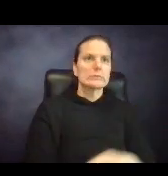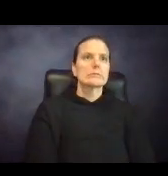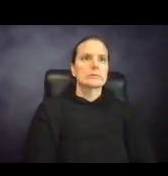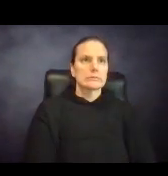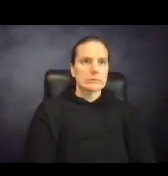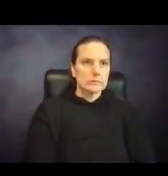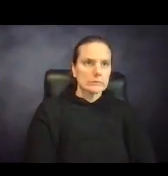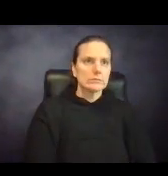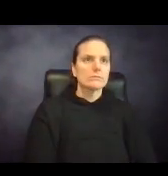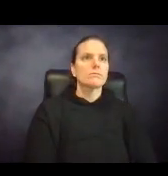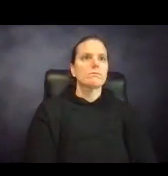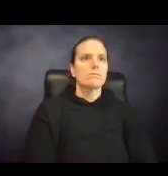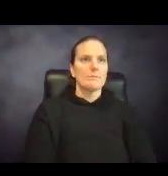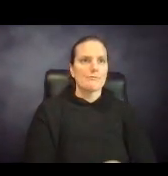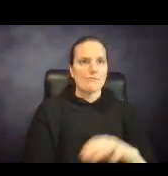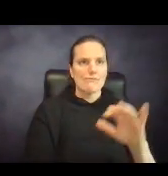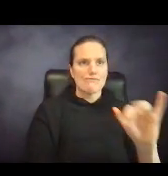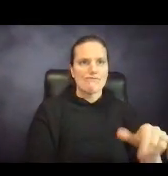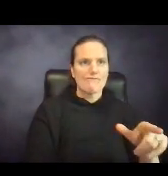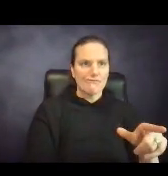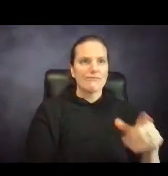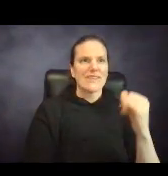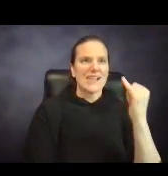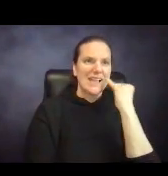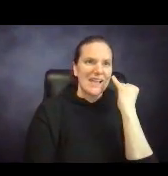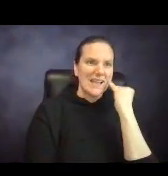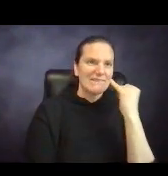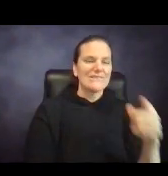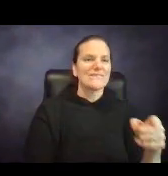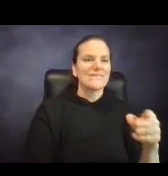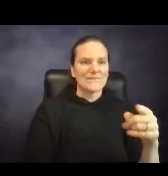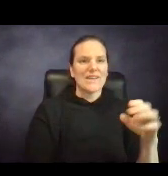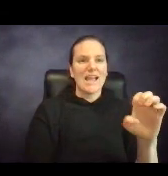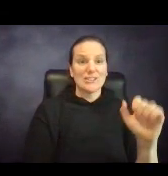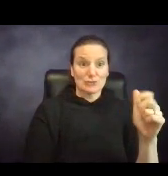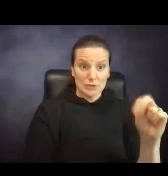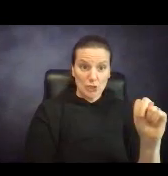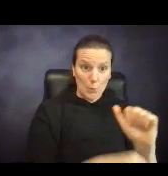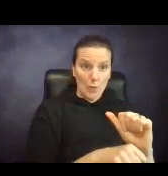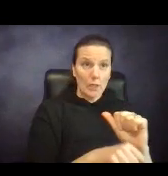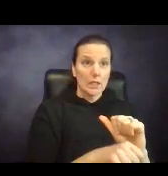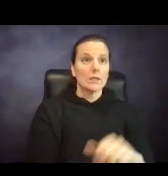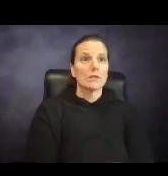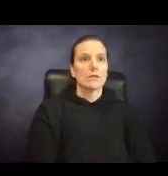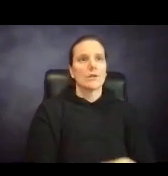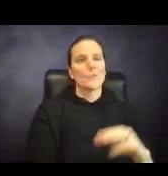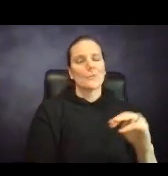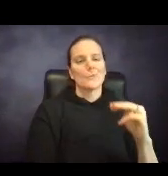or one of the symptoms that we use to gauge if the estrogen therapy is actually working. Mood swings and irritability, not being able to sleep,